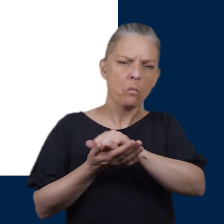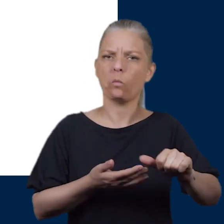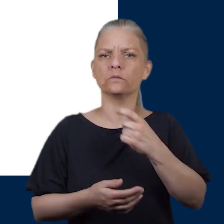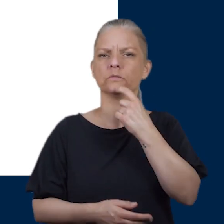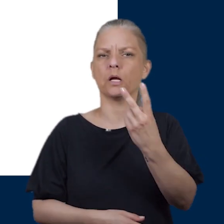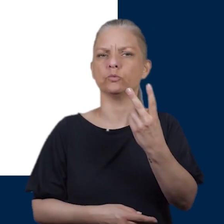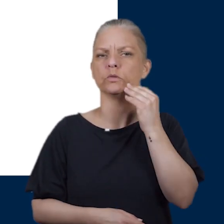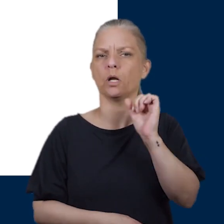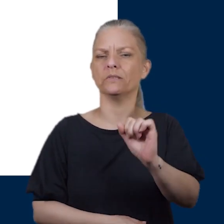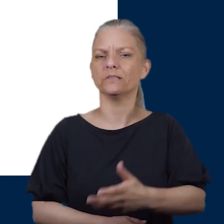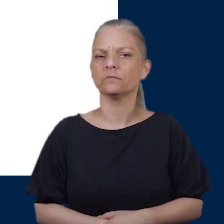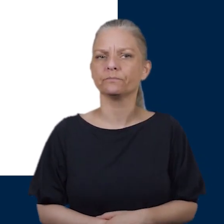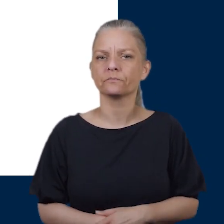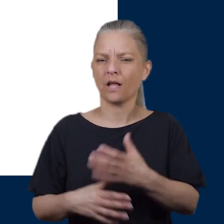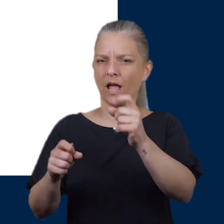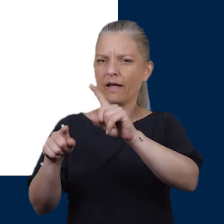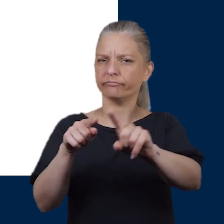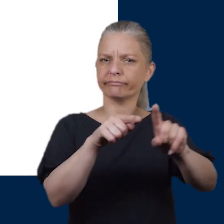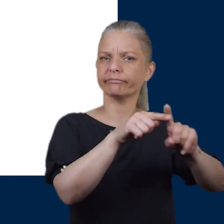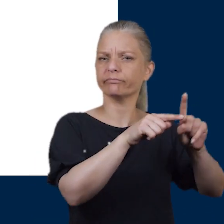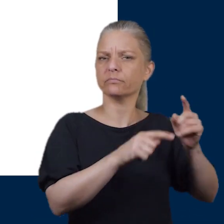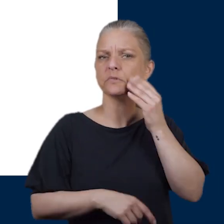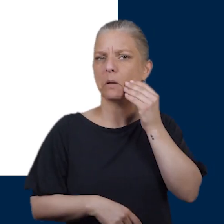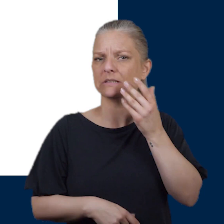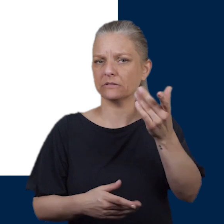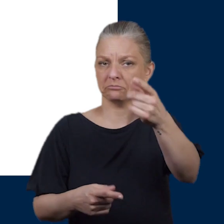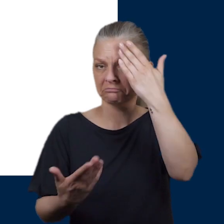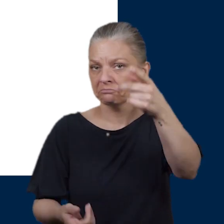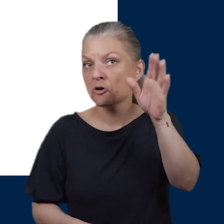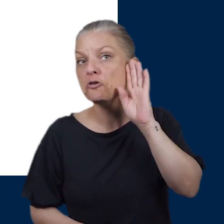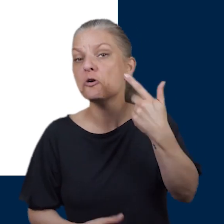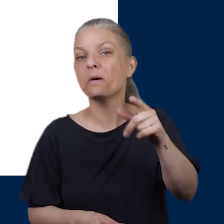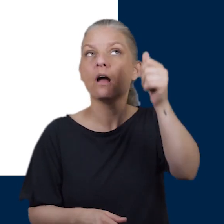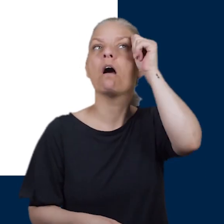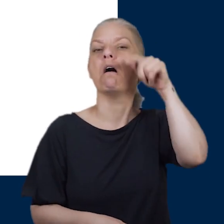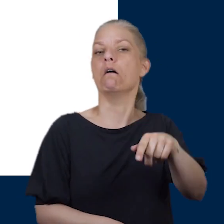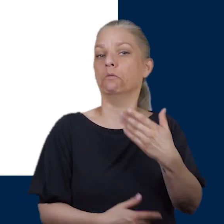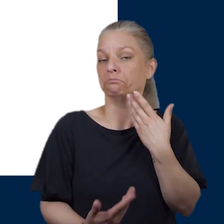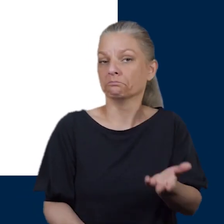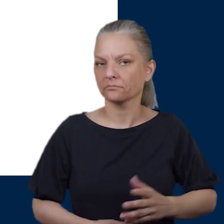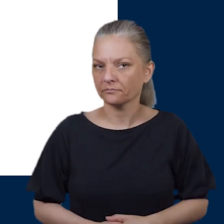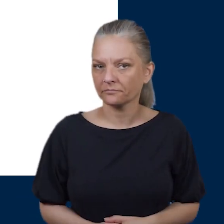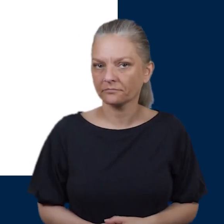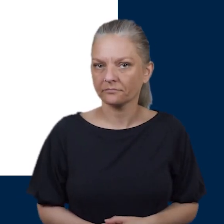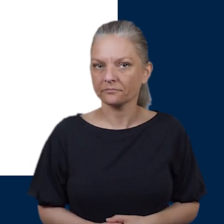types you may have heard of and these include type 1 diabetes. This is when the pancreas stops making